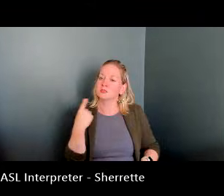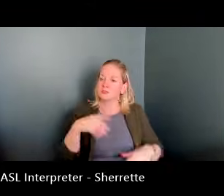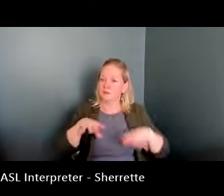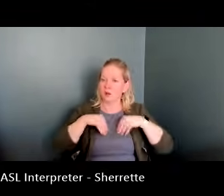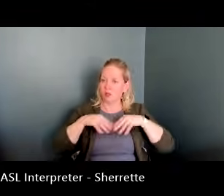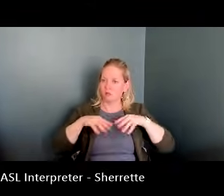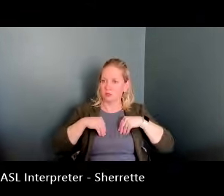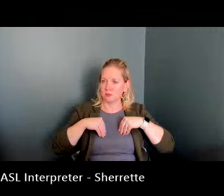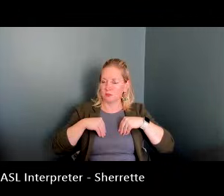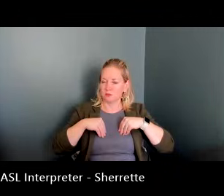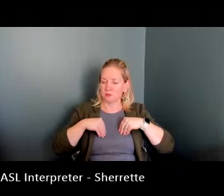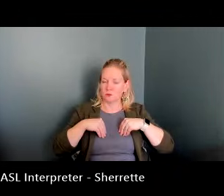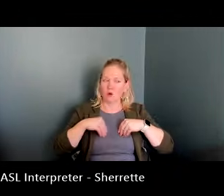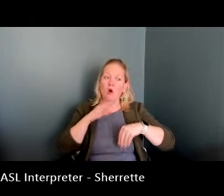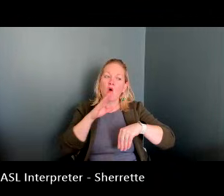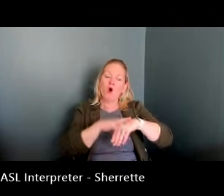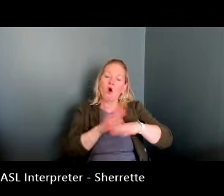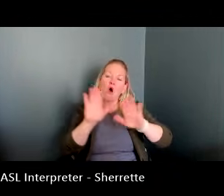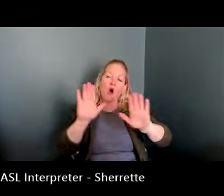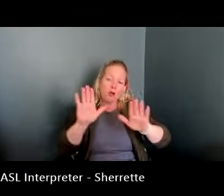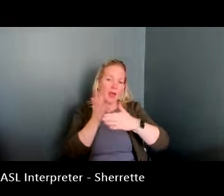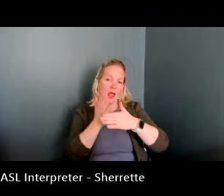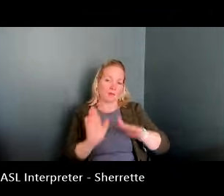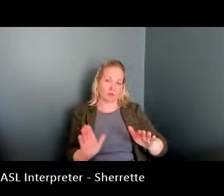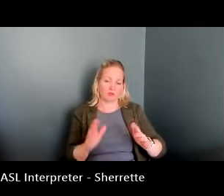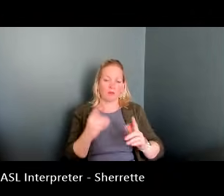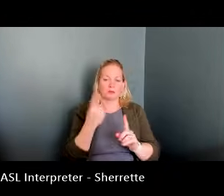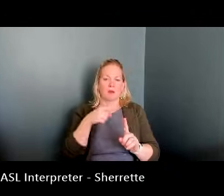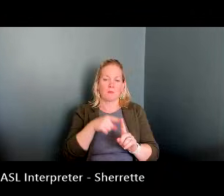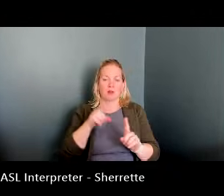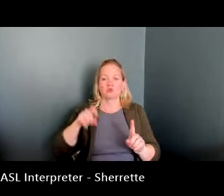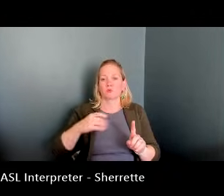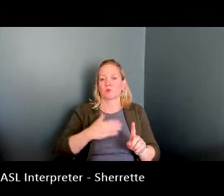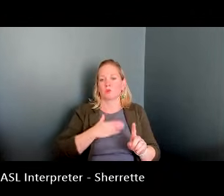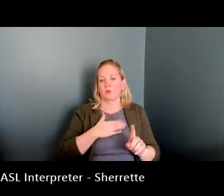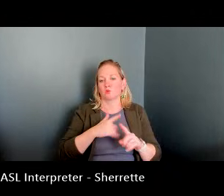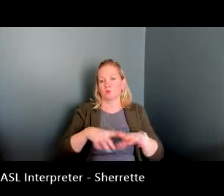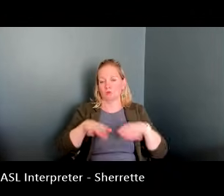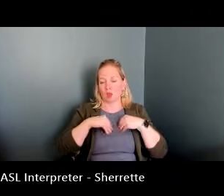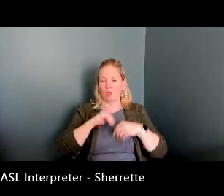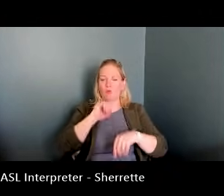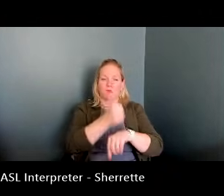an individual should be willing to tolerate based on where they are in their lives.